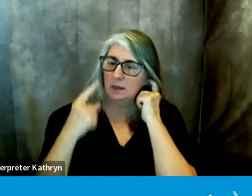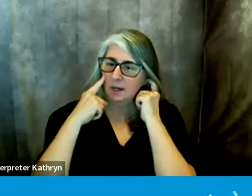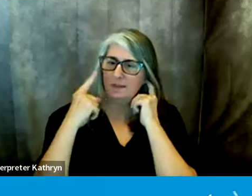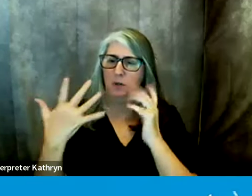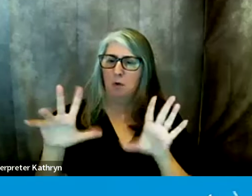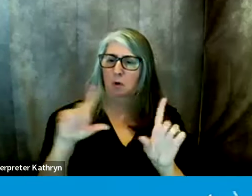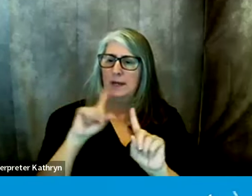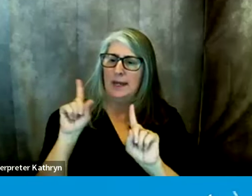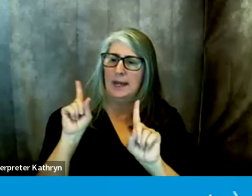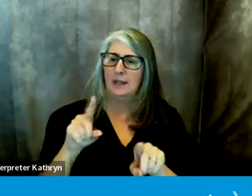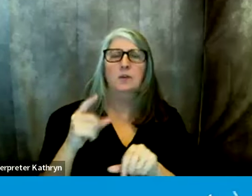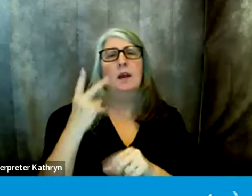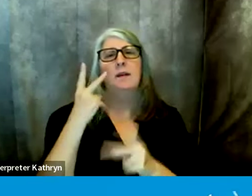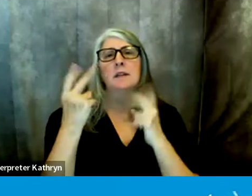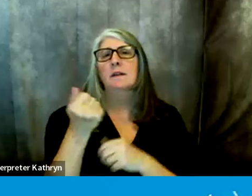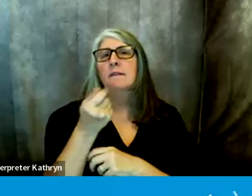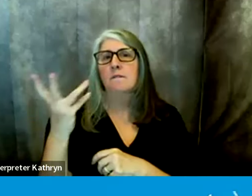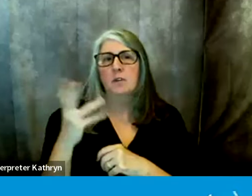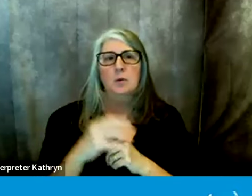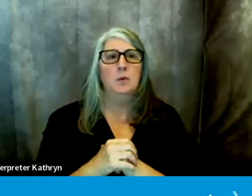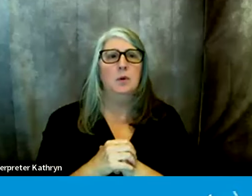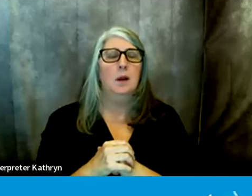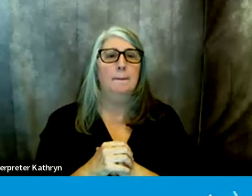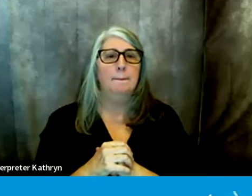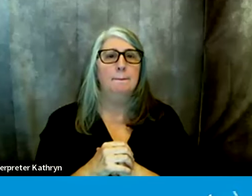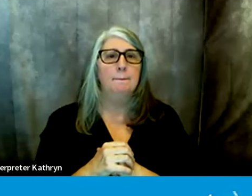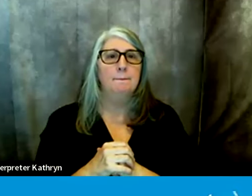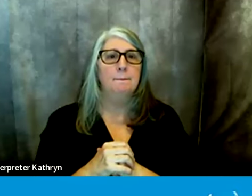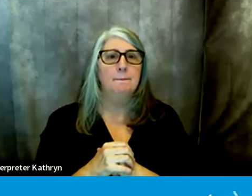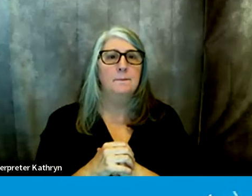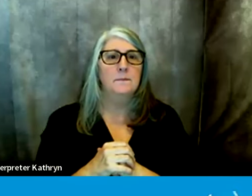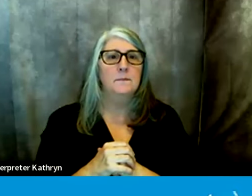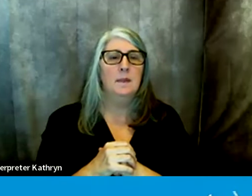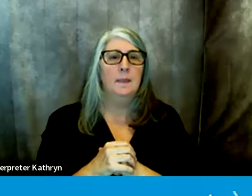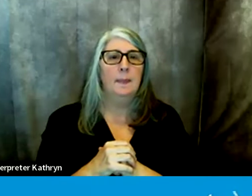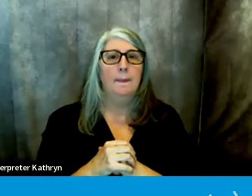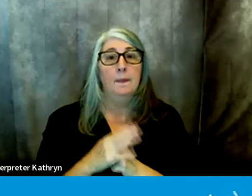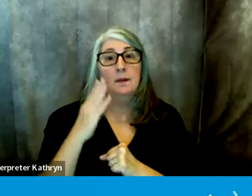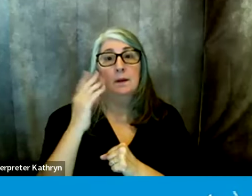but it's come up a couple more times. The audience is putting you guys on the spot.